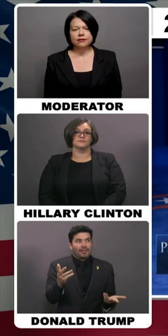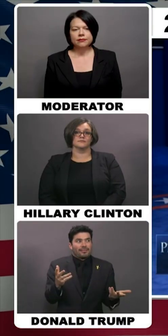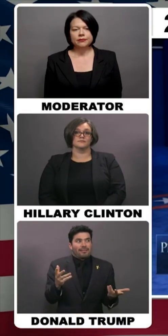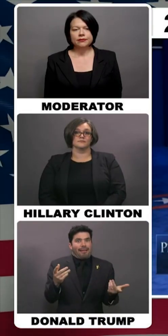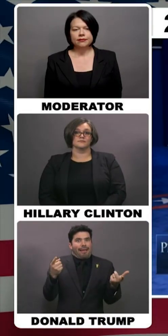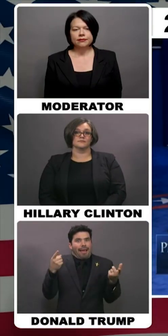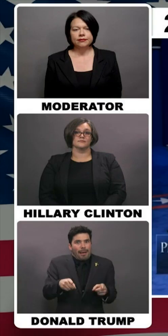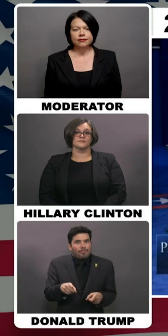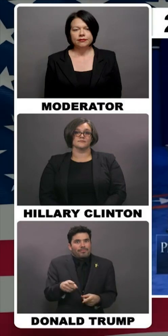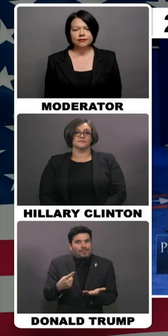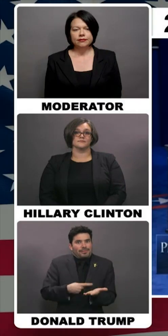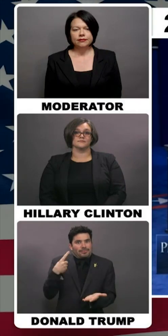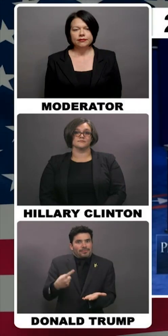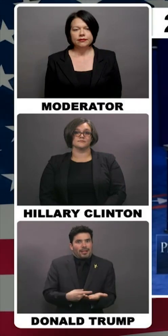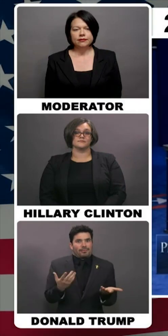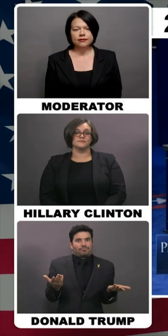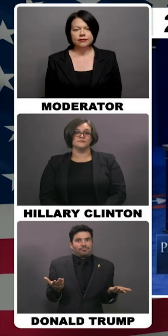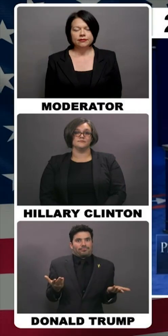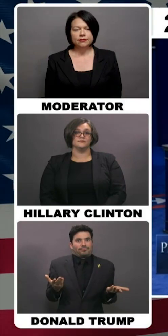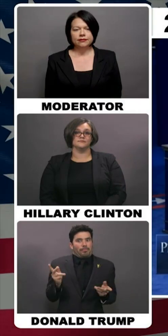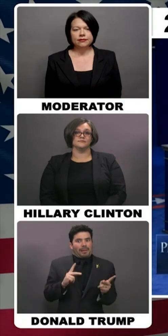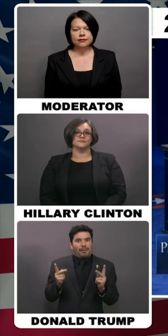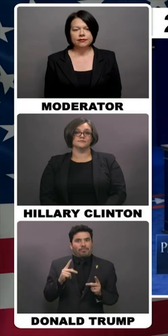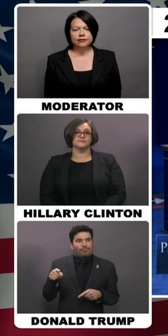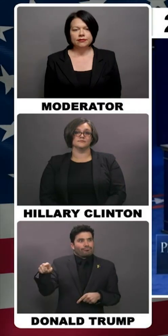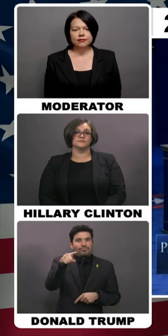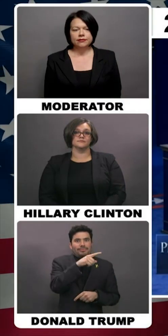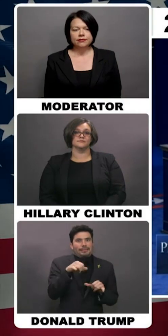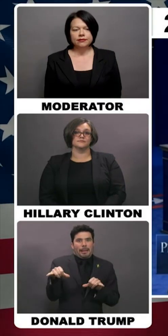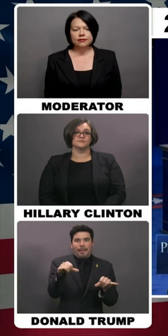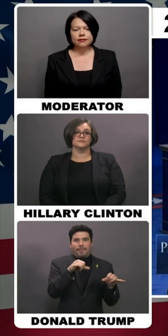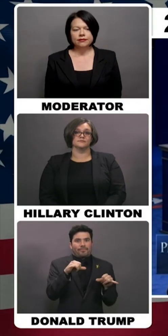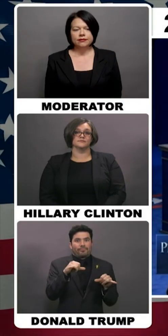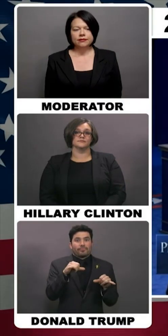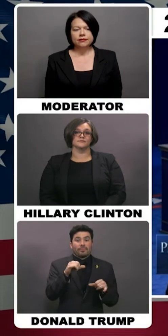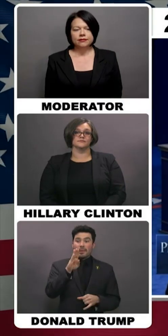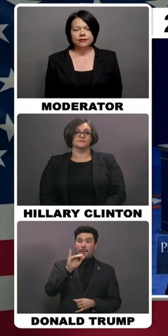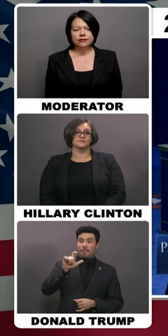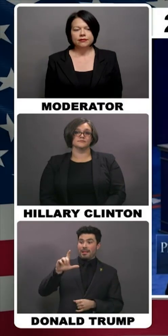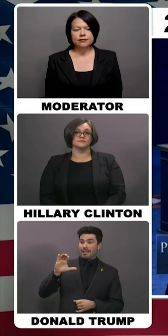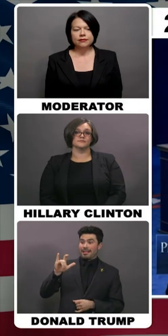But what President Clinton did, he was impeached. He lost his license to practice law.